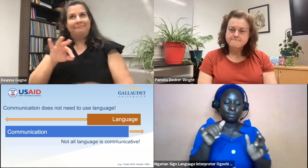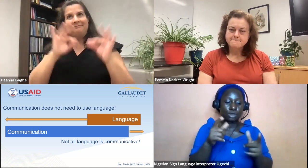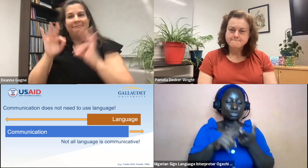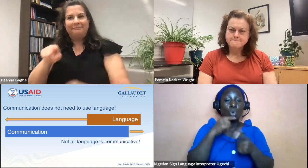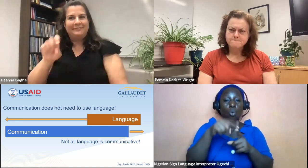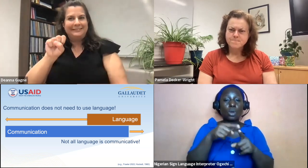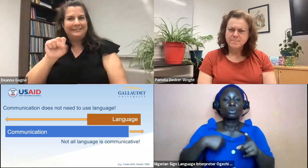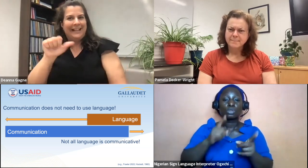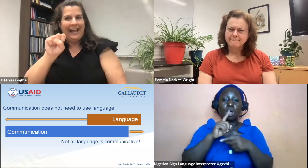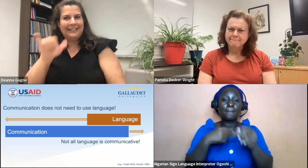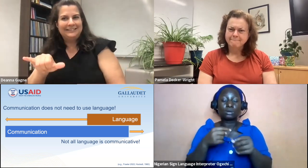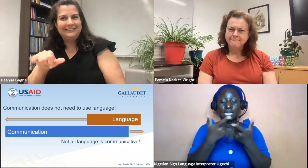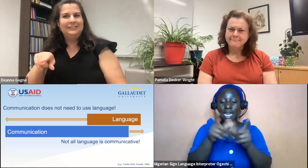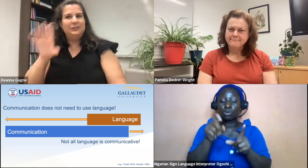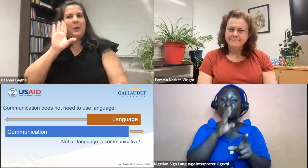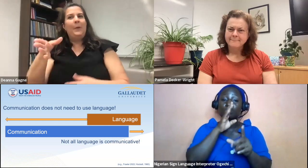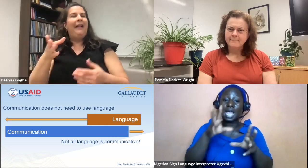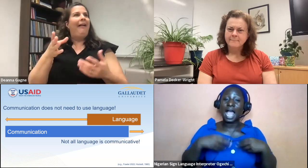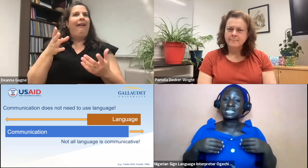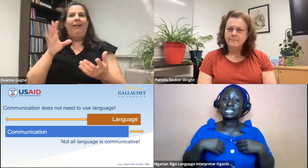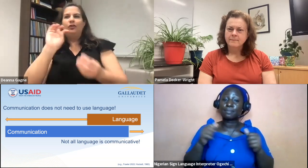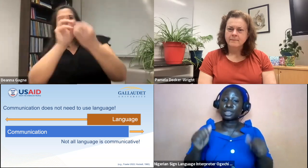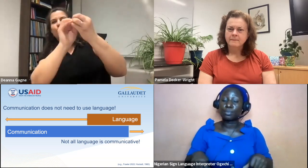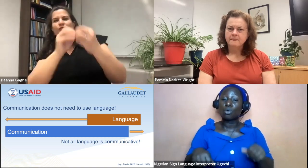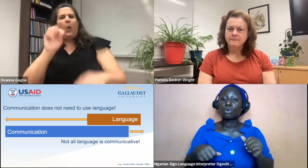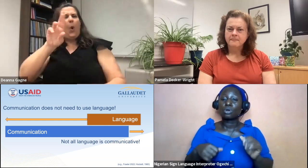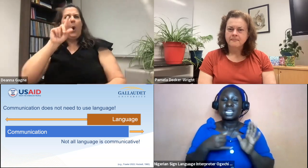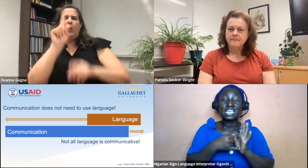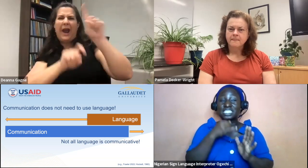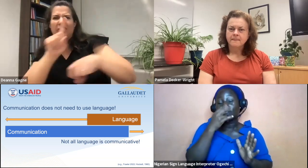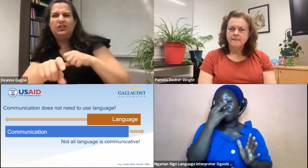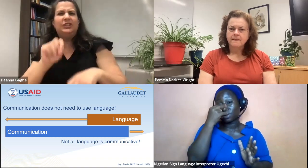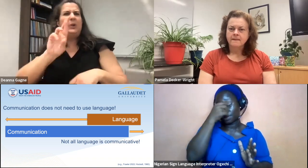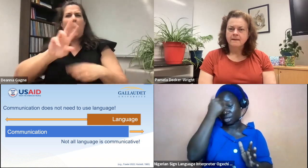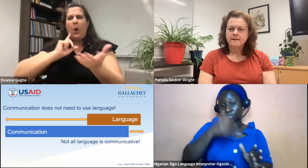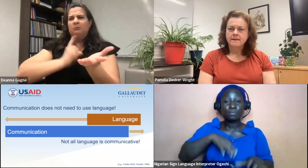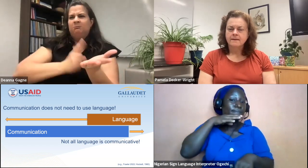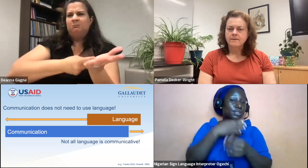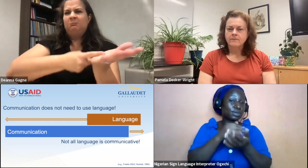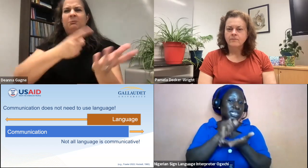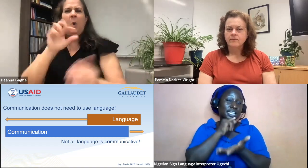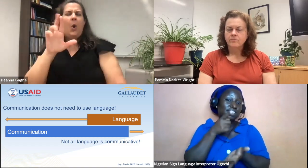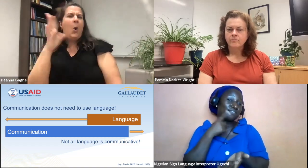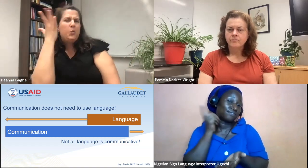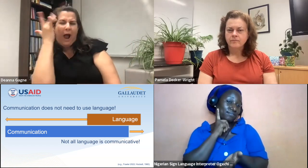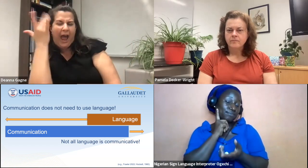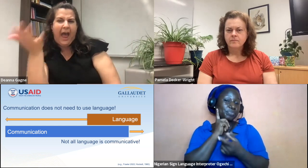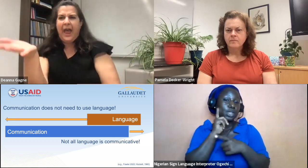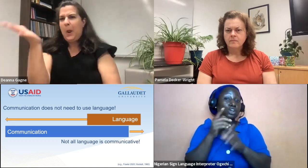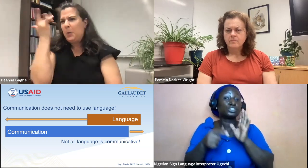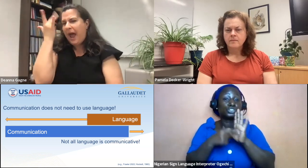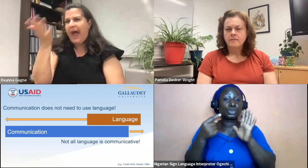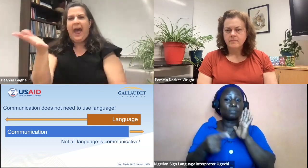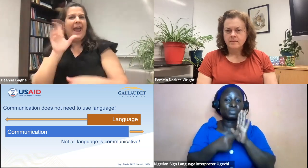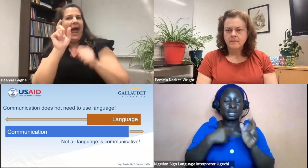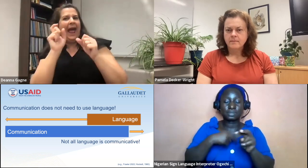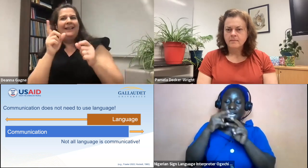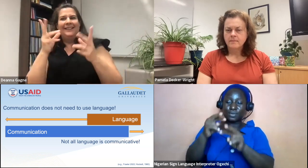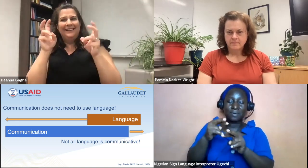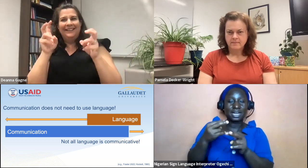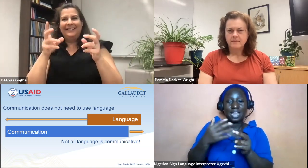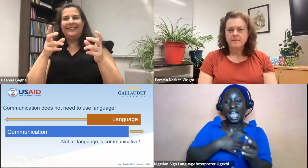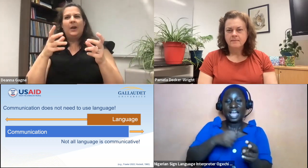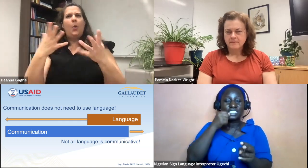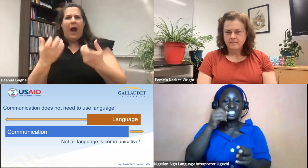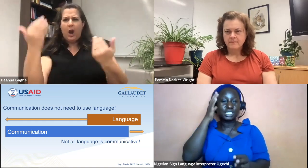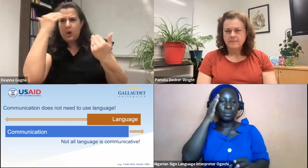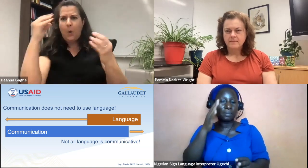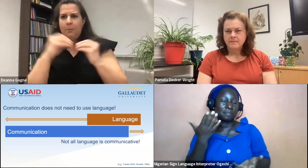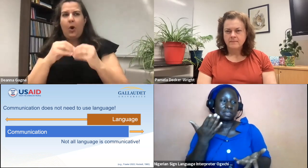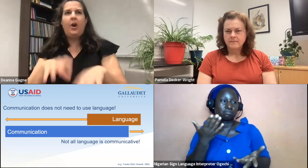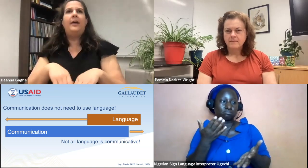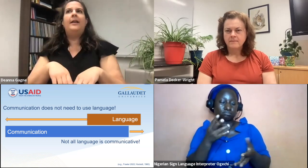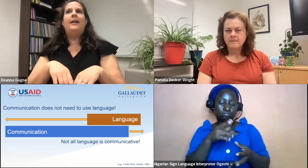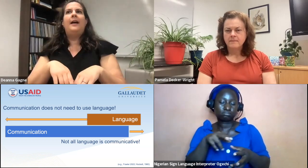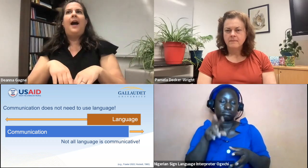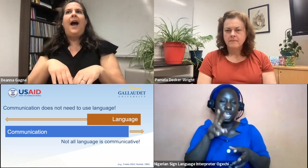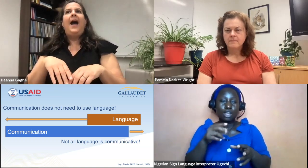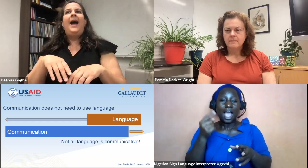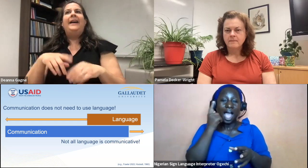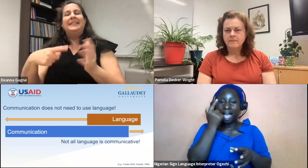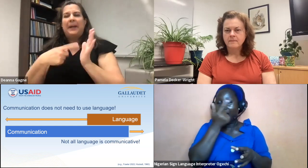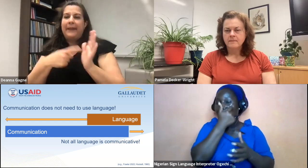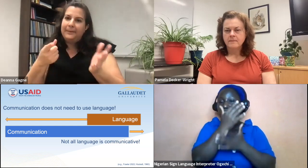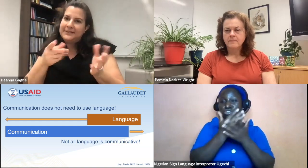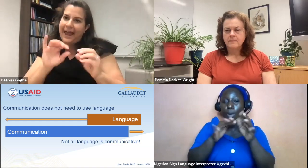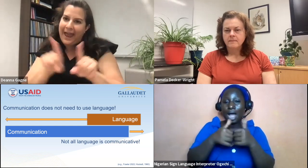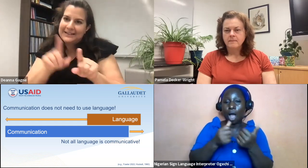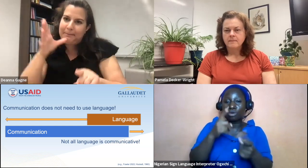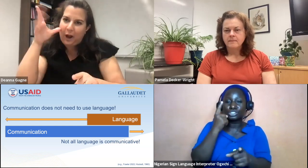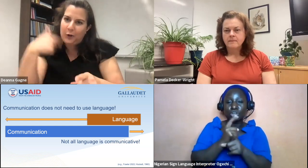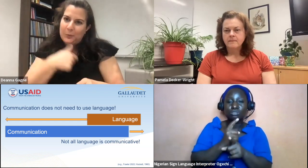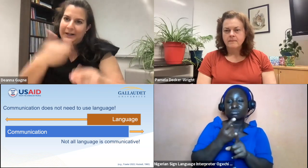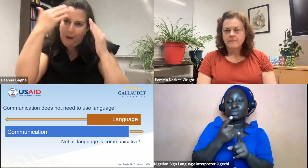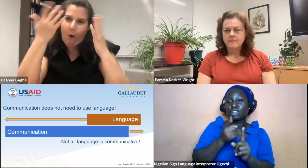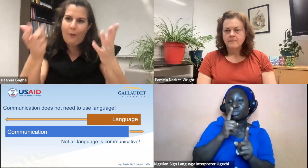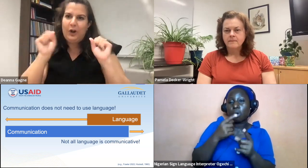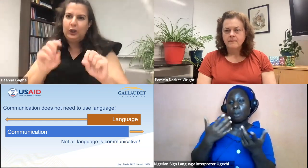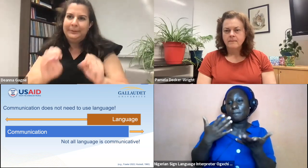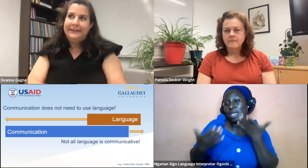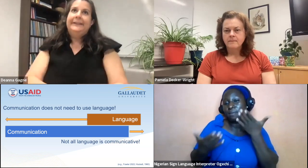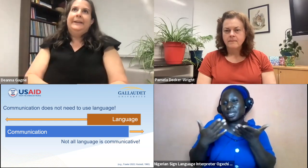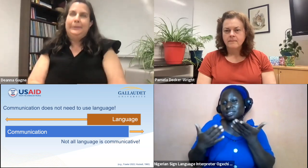sometimes i'll look at her, and, like she'll give me a sassy. I role, you know, or be sashing back and talking and trying to argue a point and say, Why is that? Why does that have to be that way, and want to know more about something in the world right? And so sometimes as a parent.